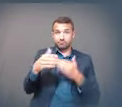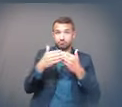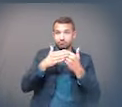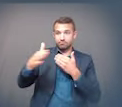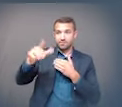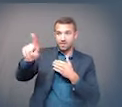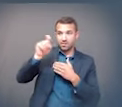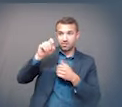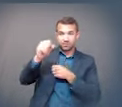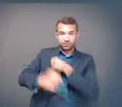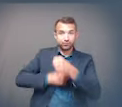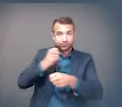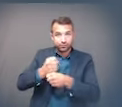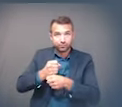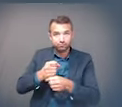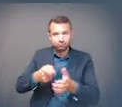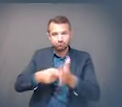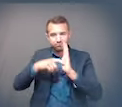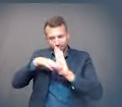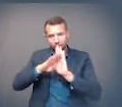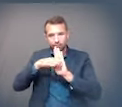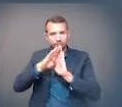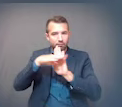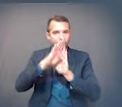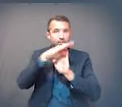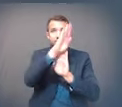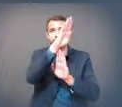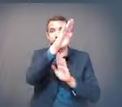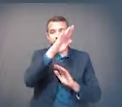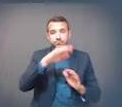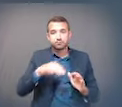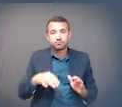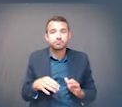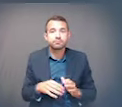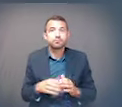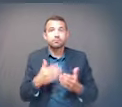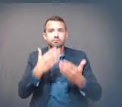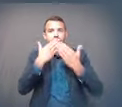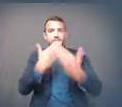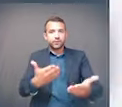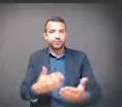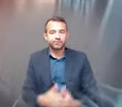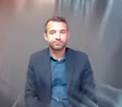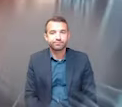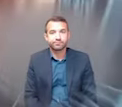be the wilderness from which our better selves are born. Thank you.